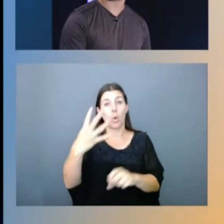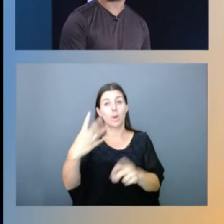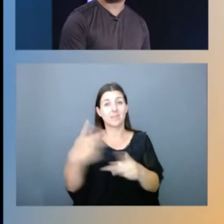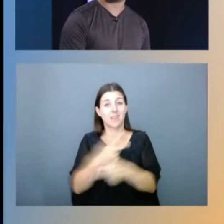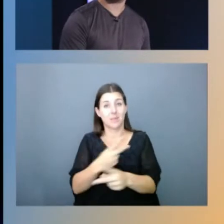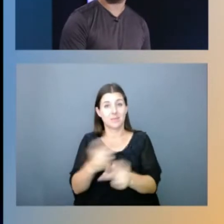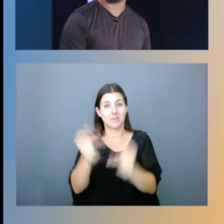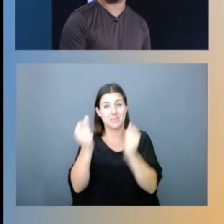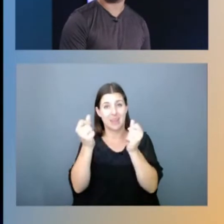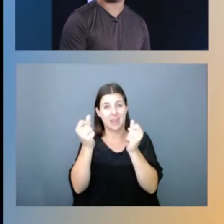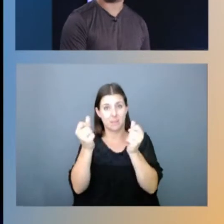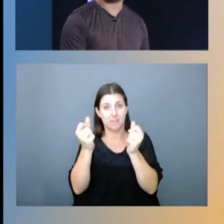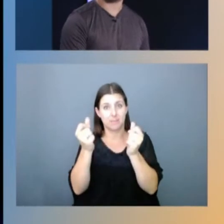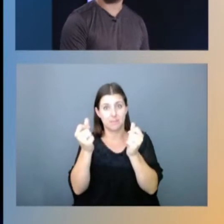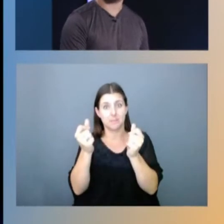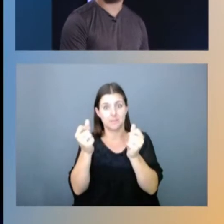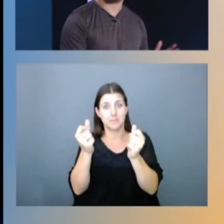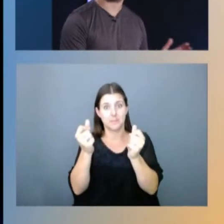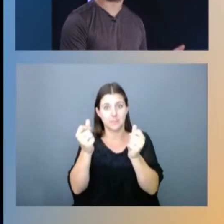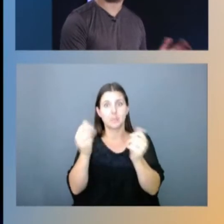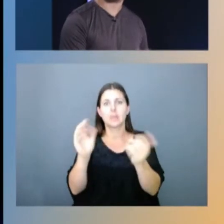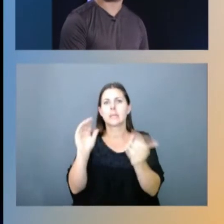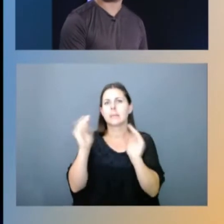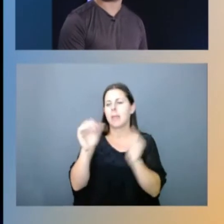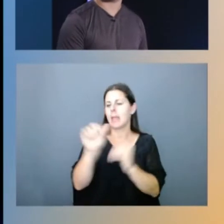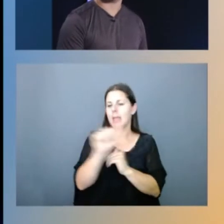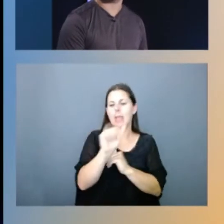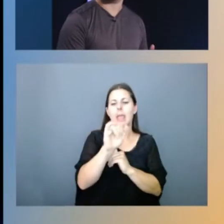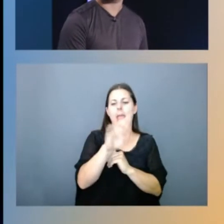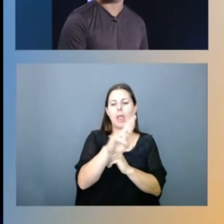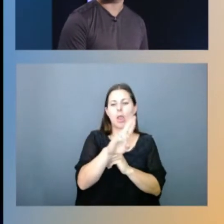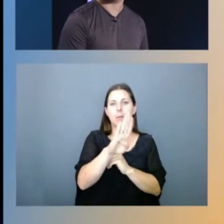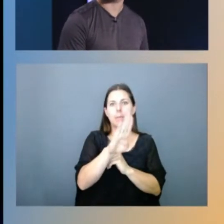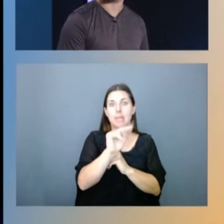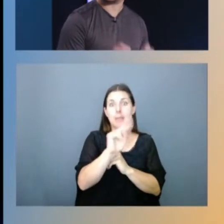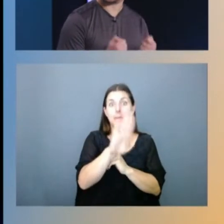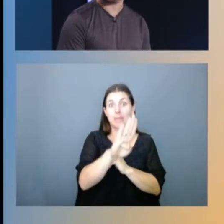And similarly Airbnb migrated their support chat bot engine